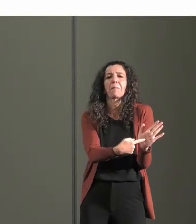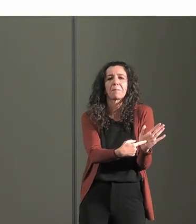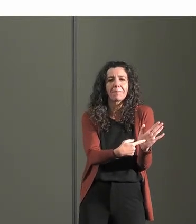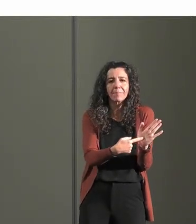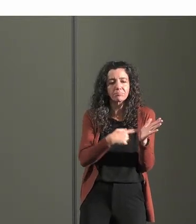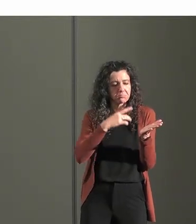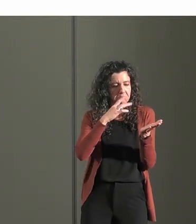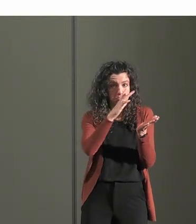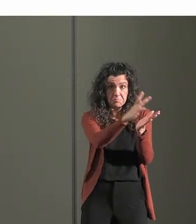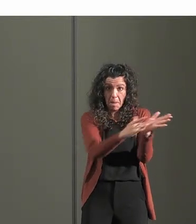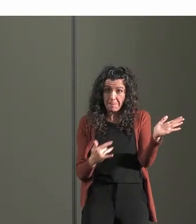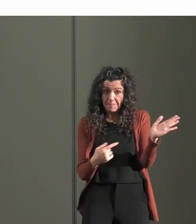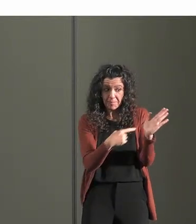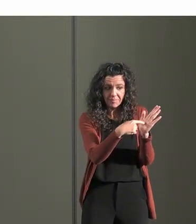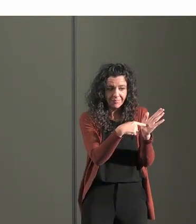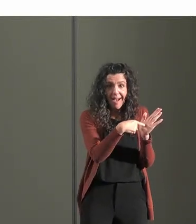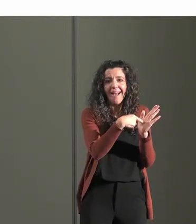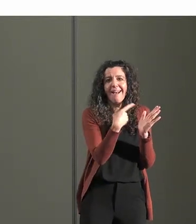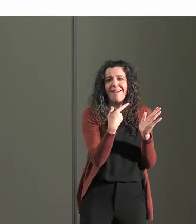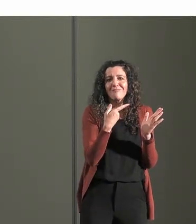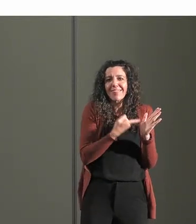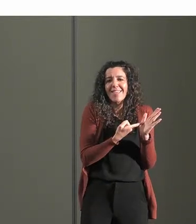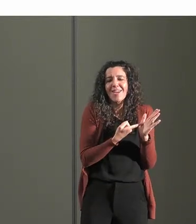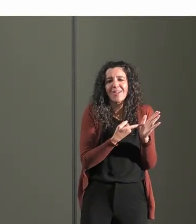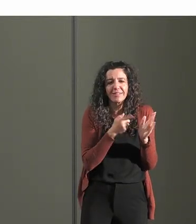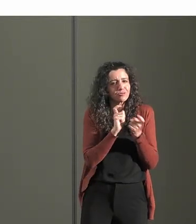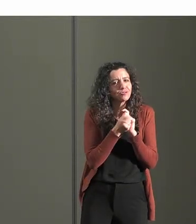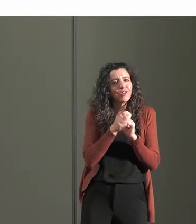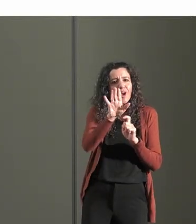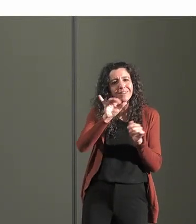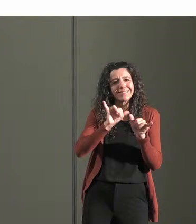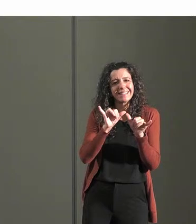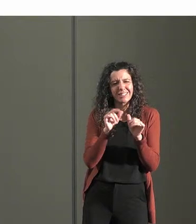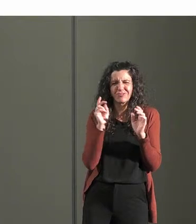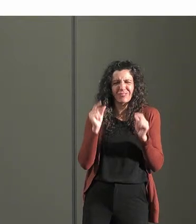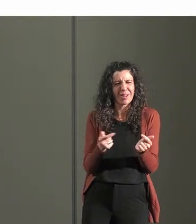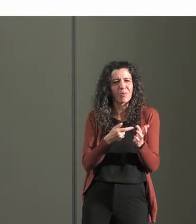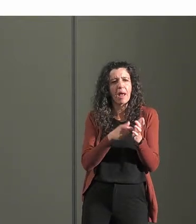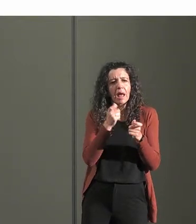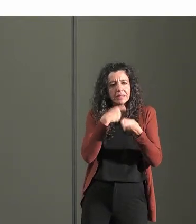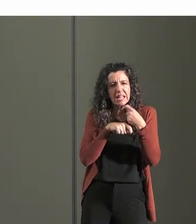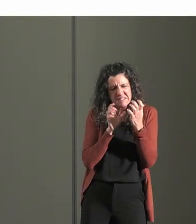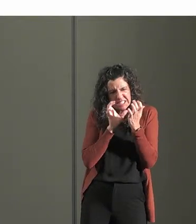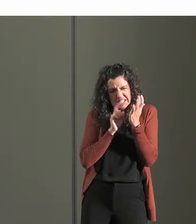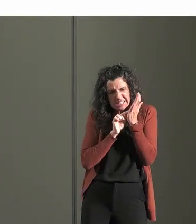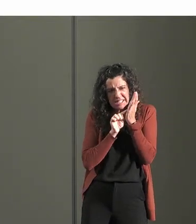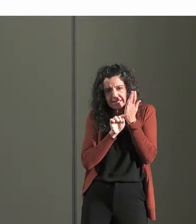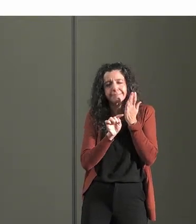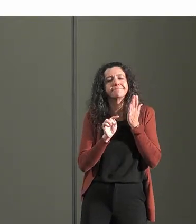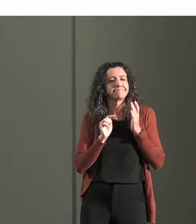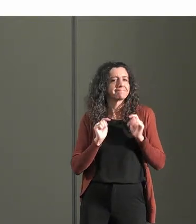setting for access you could swipe down and go to quick